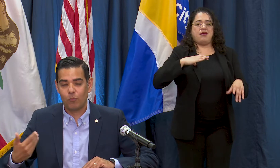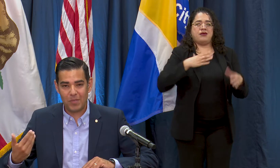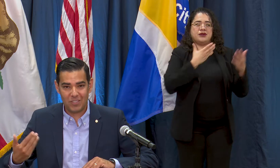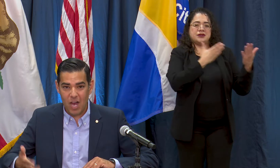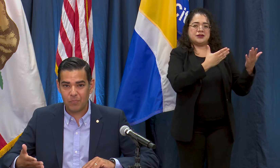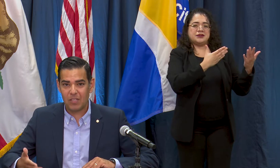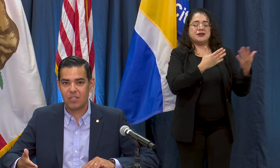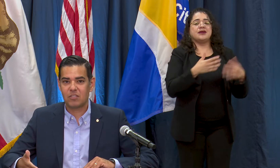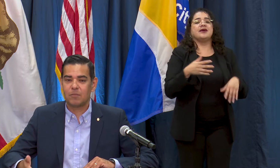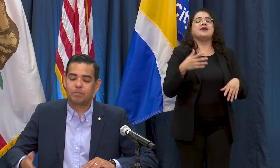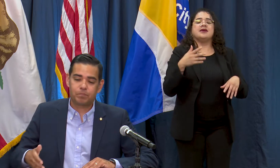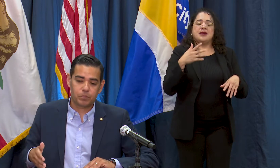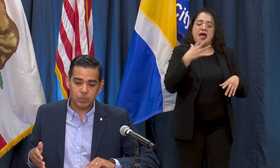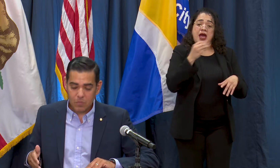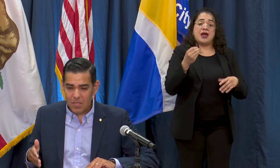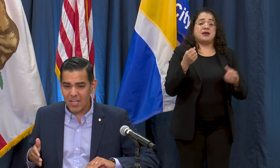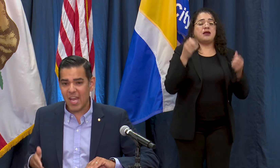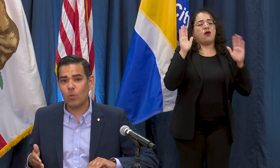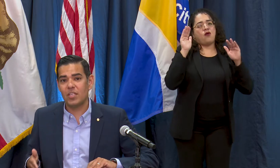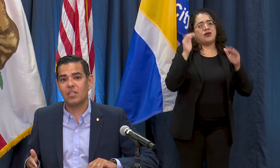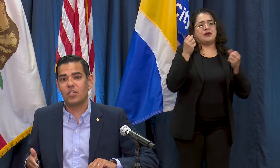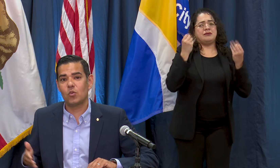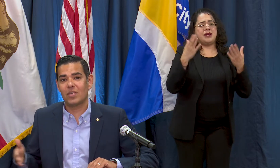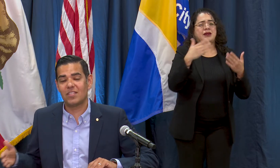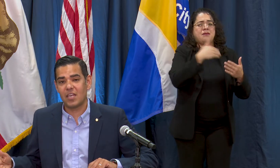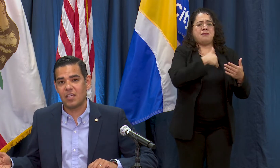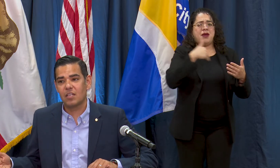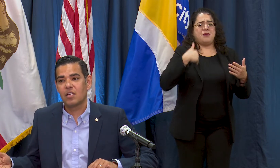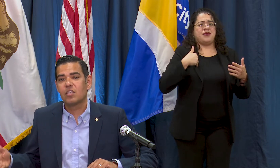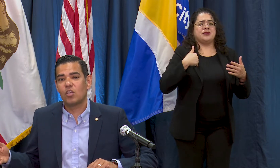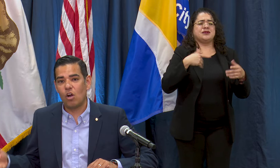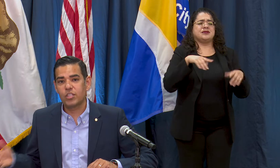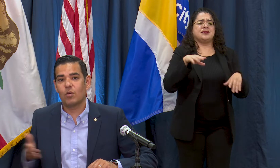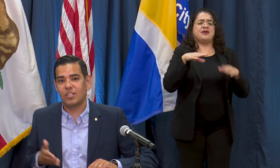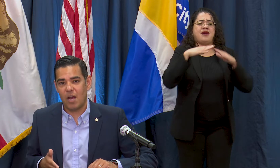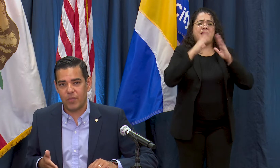hopefully be adopting this and now we need the US Senate to also adopt the